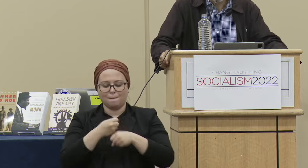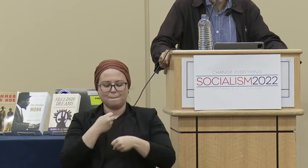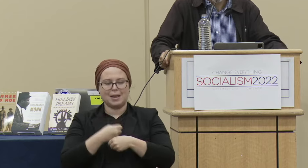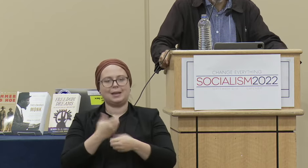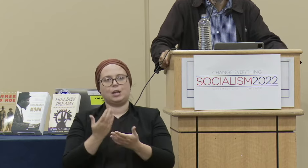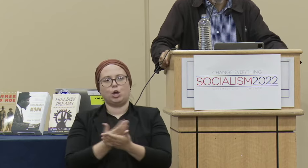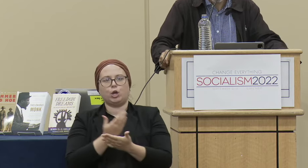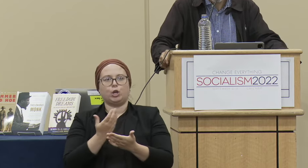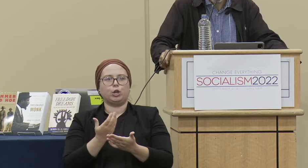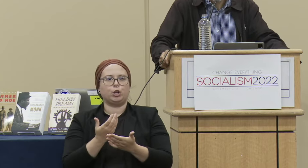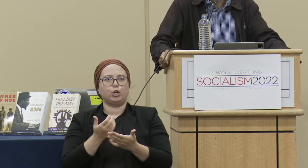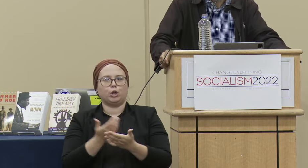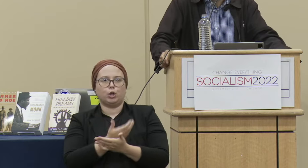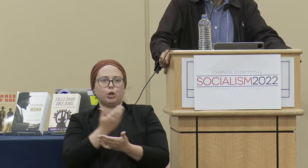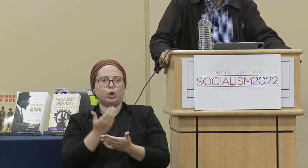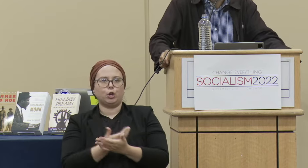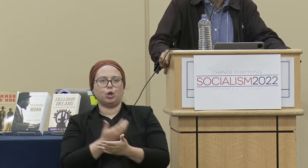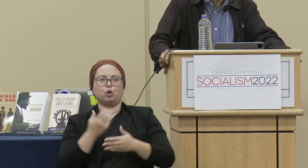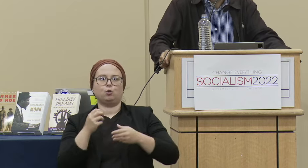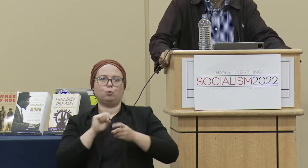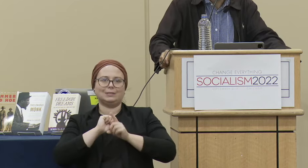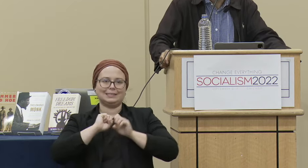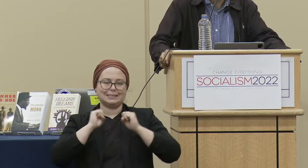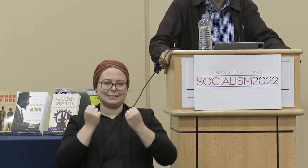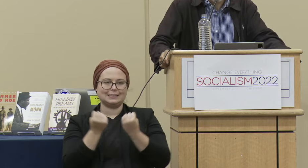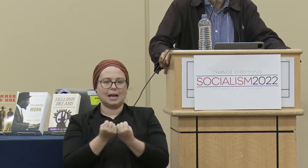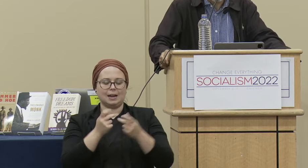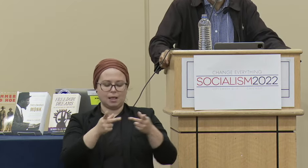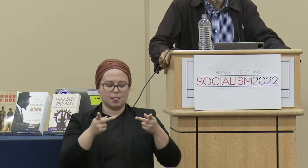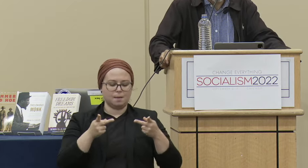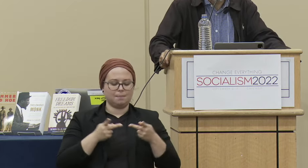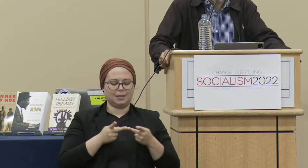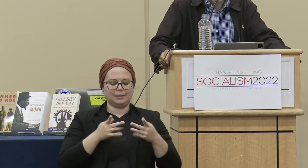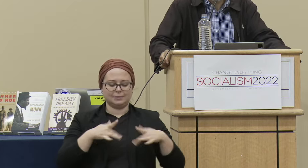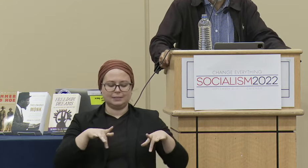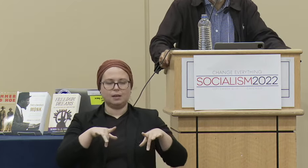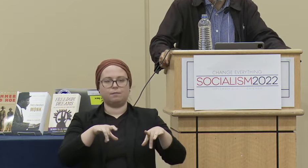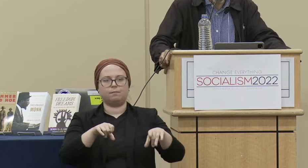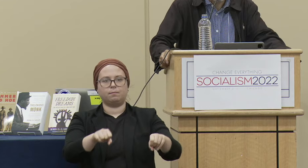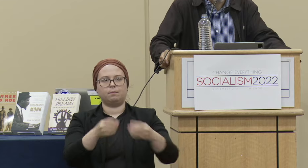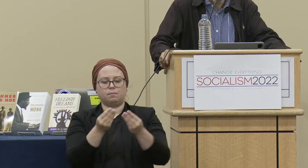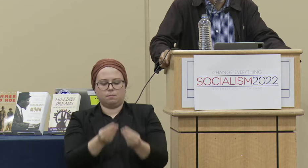to the world. About creating a new society in the spaces and